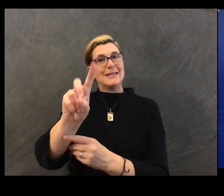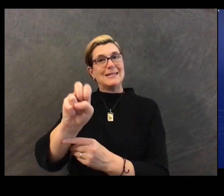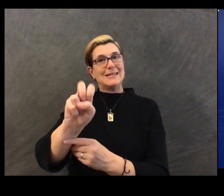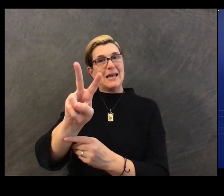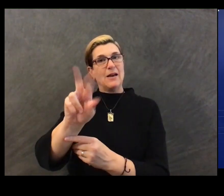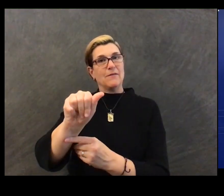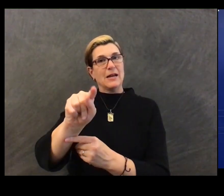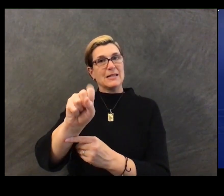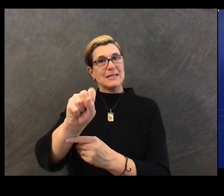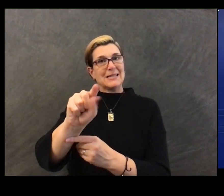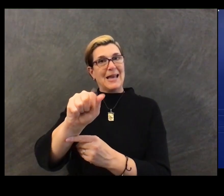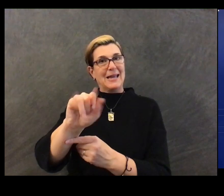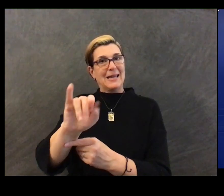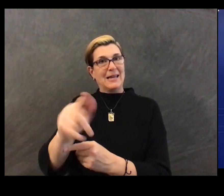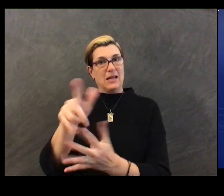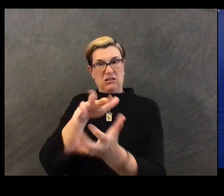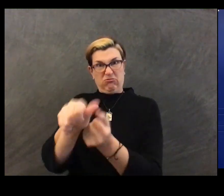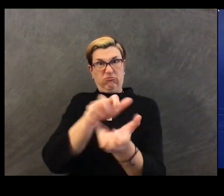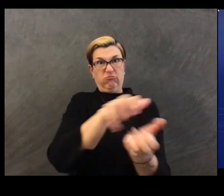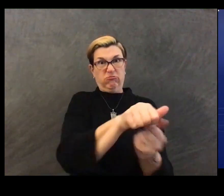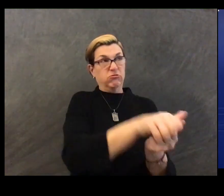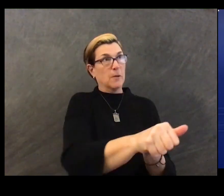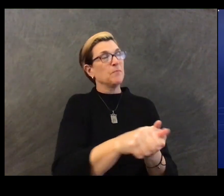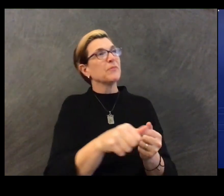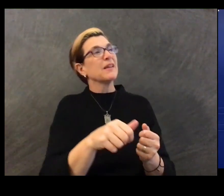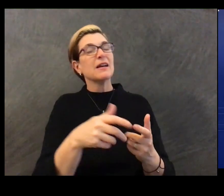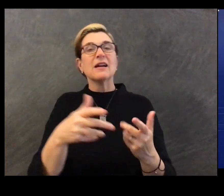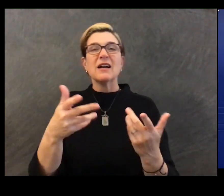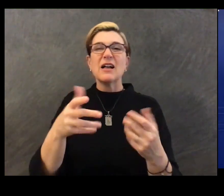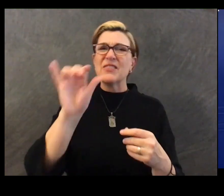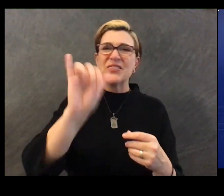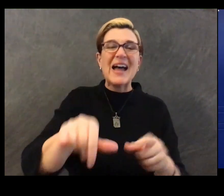he said but if you have the two things I actually think it's actually going to be